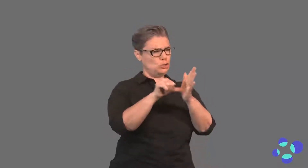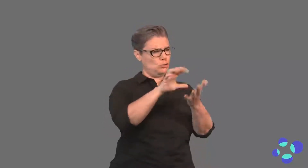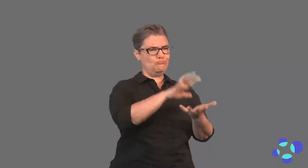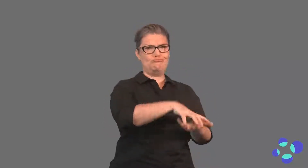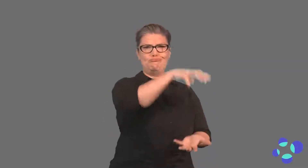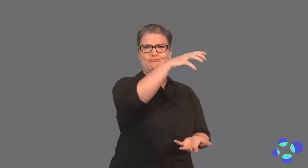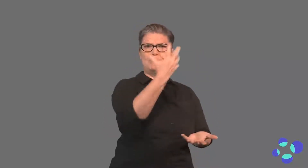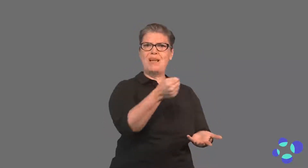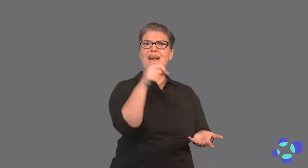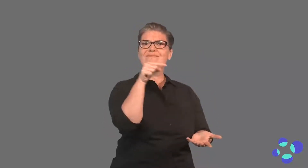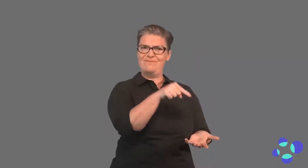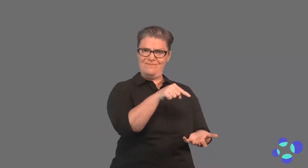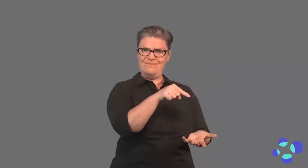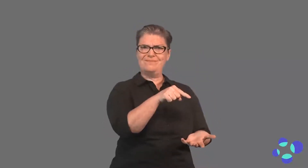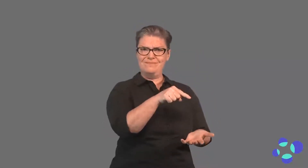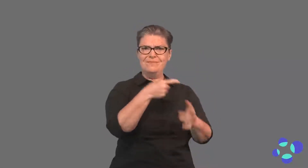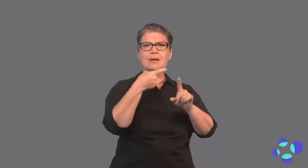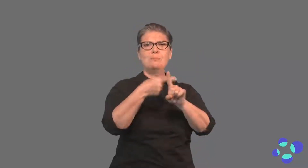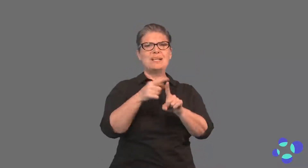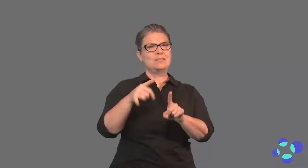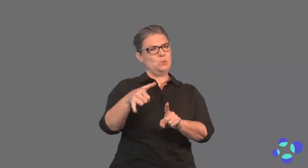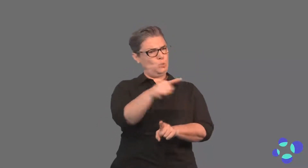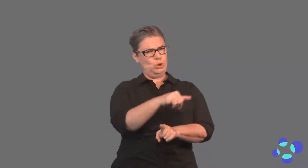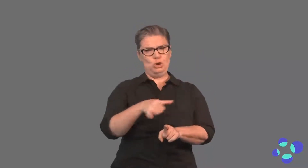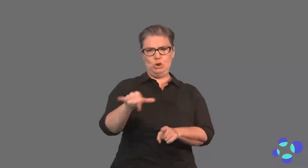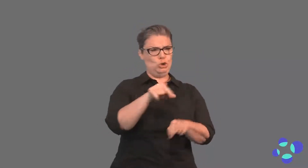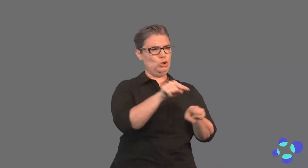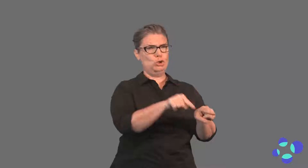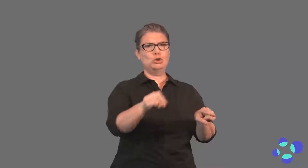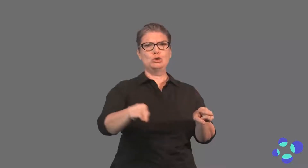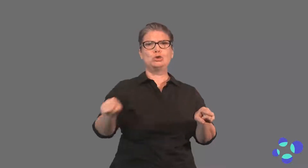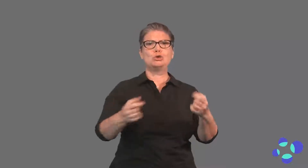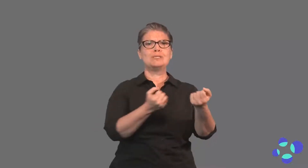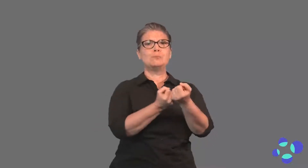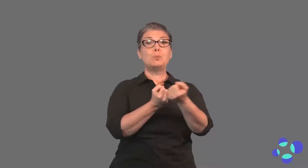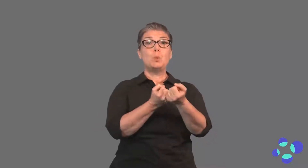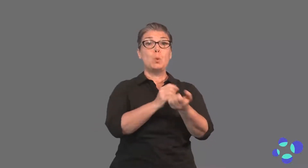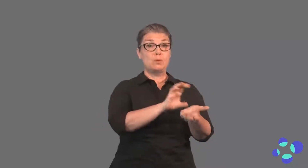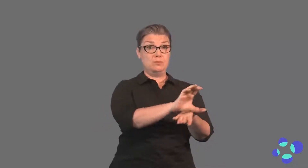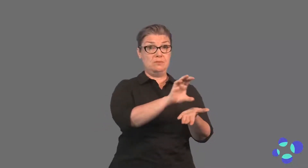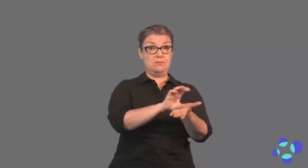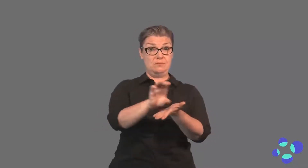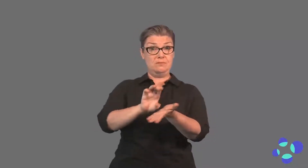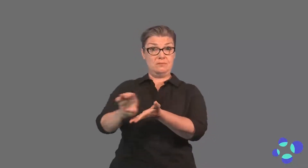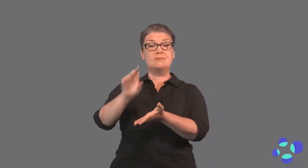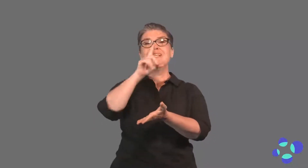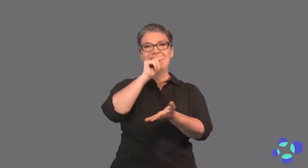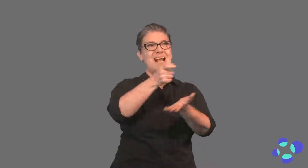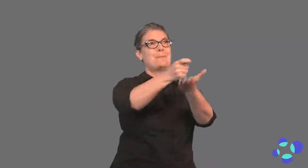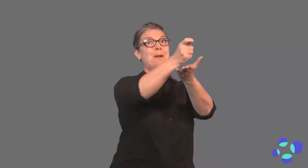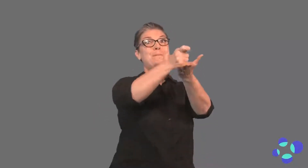You can see your plan and the total funding within the plan and which supports funding